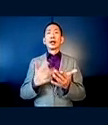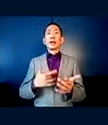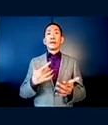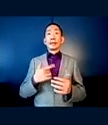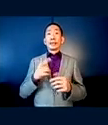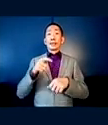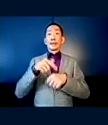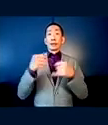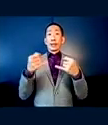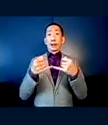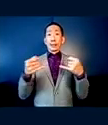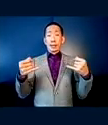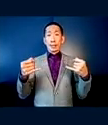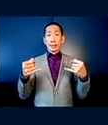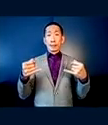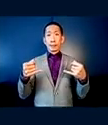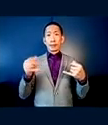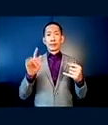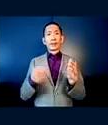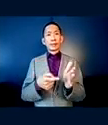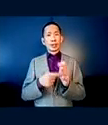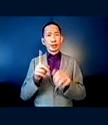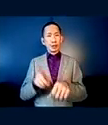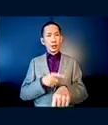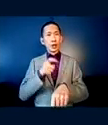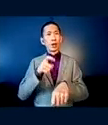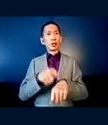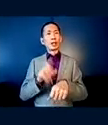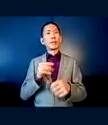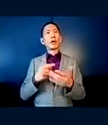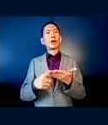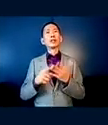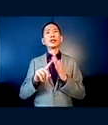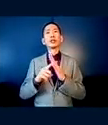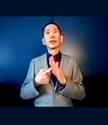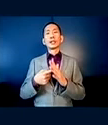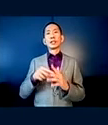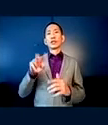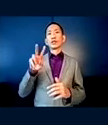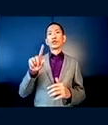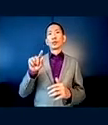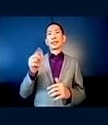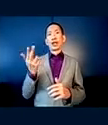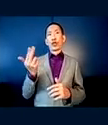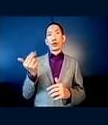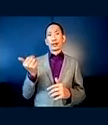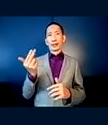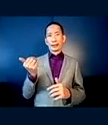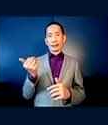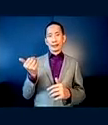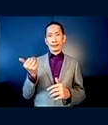JUST TO GIVE YOU A SENSE OF THE TIMELINE, THIS TAKES A LONG TIME.